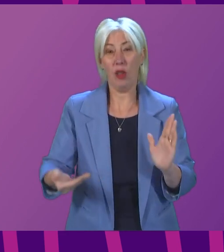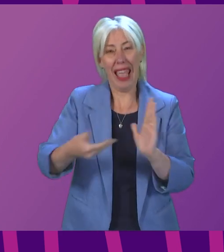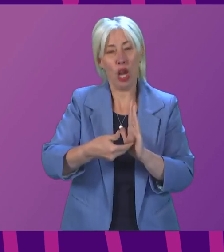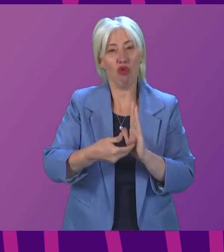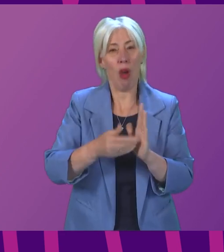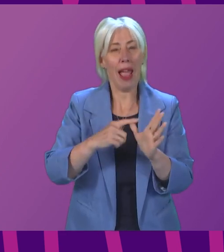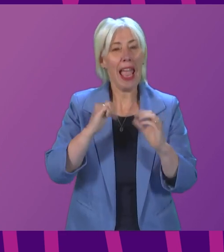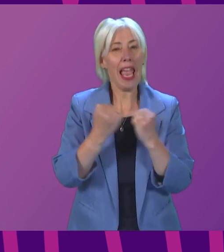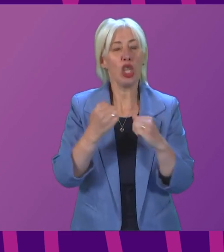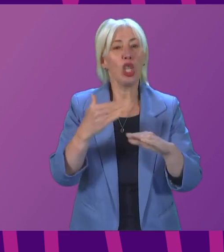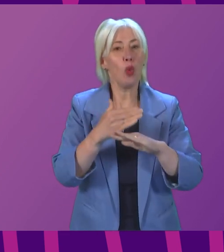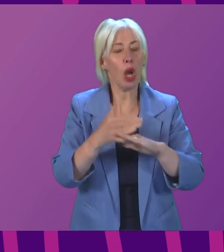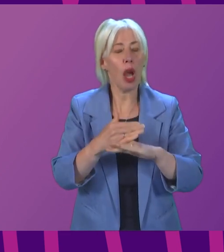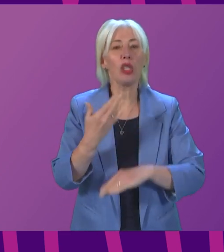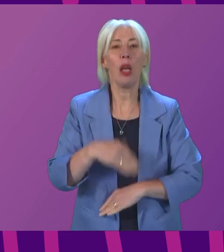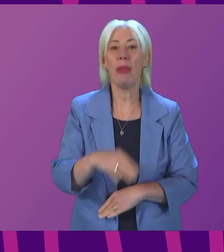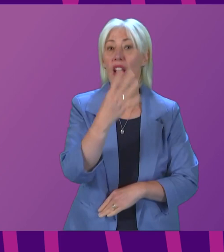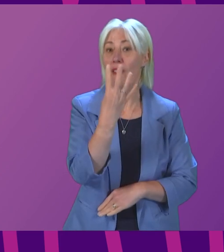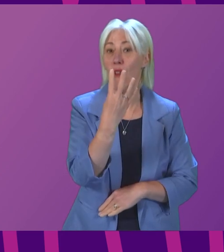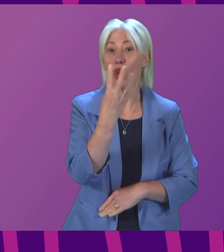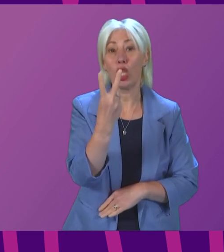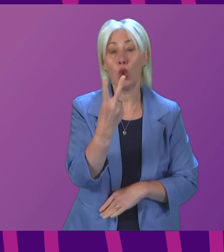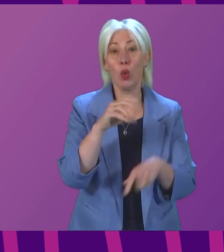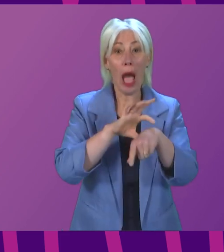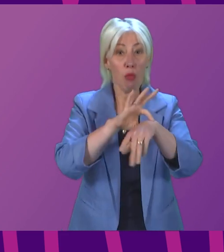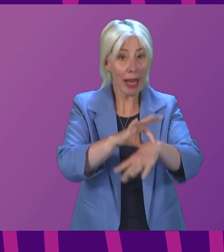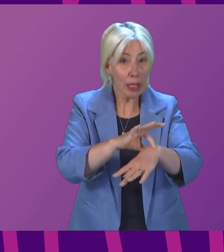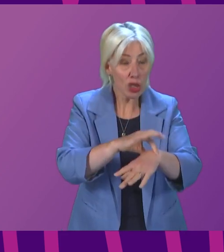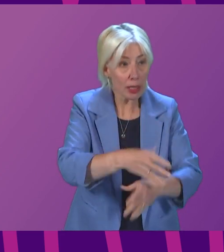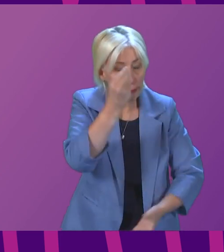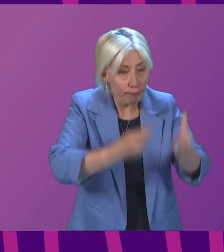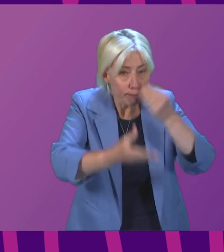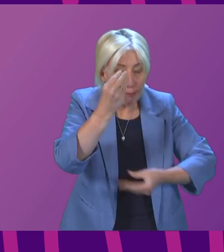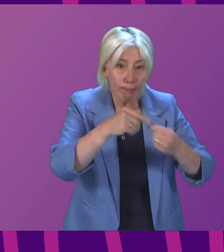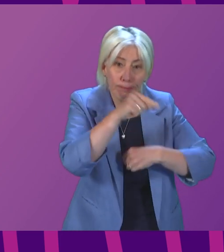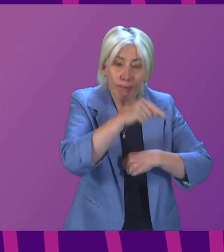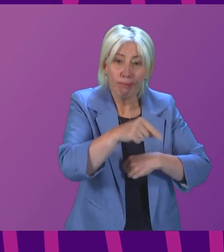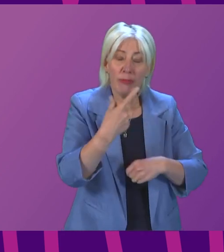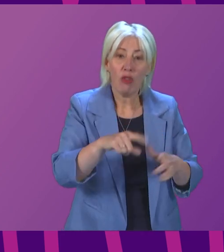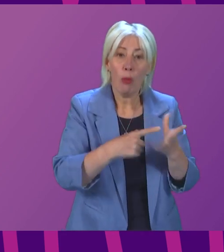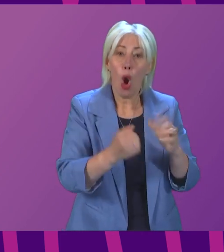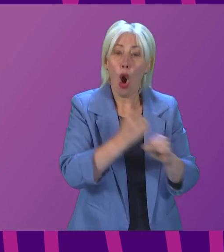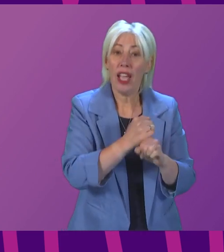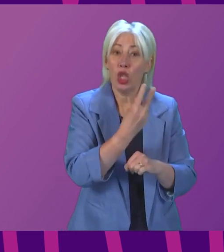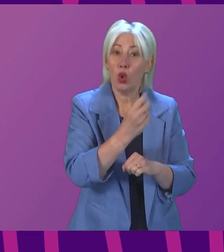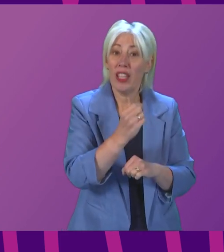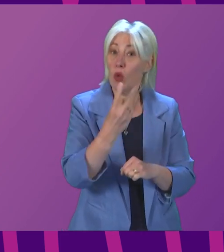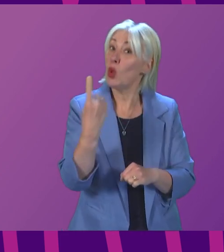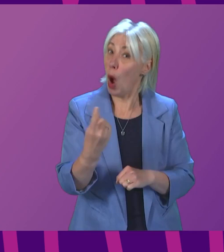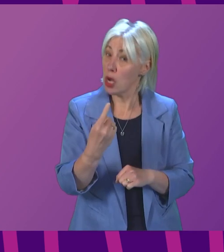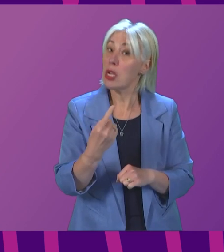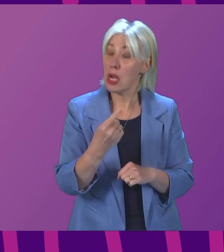Since August 2021, 42 apprentices have learned a trade in the yard, and the yard plans to